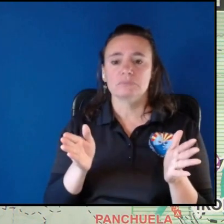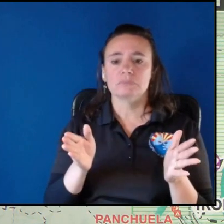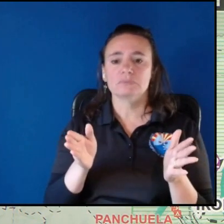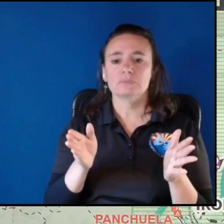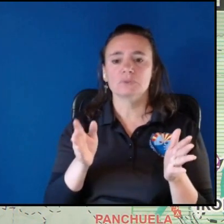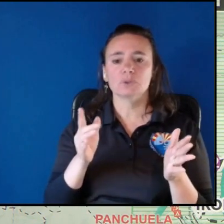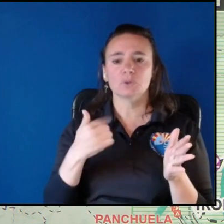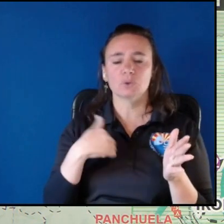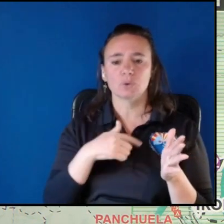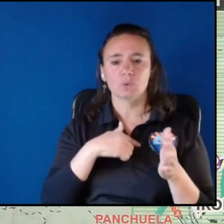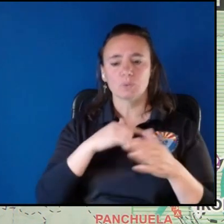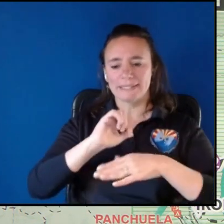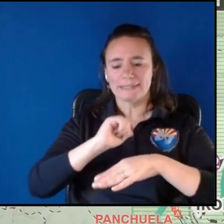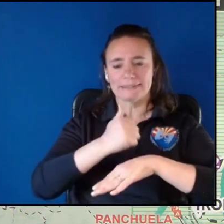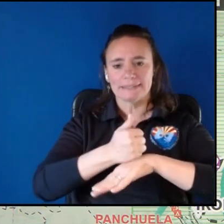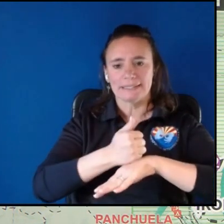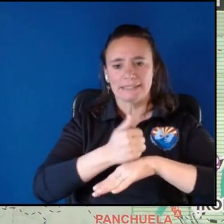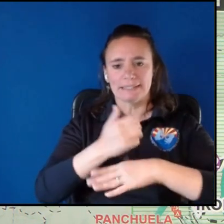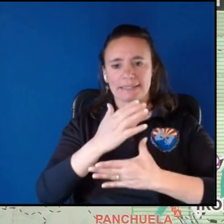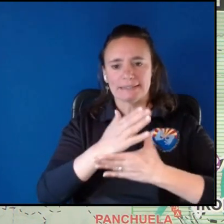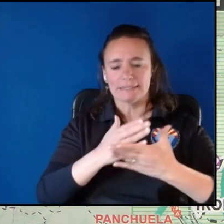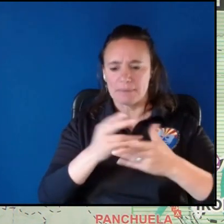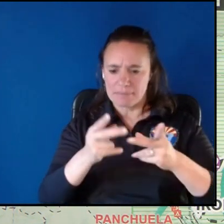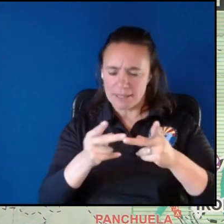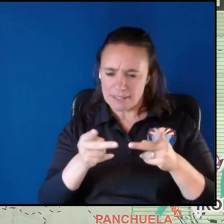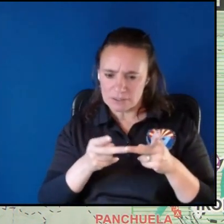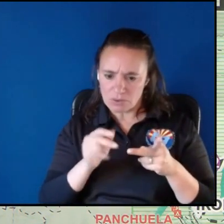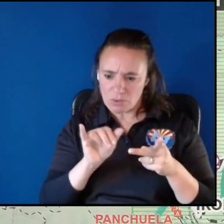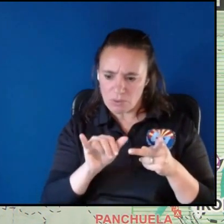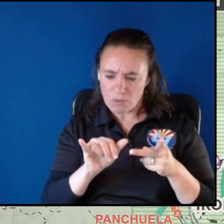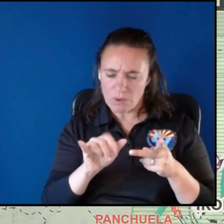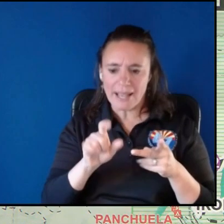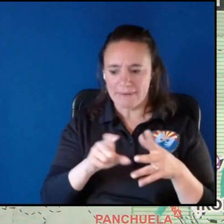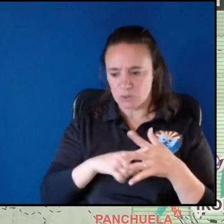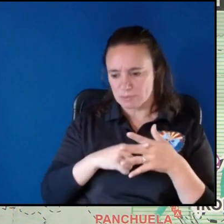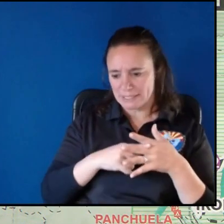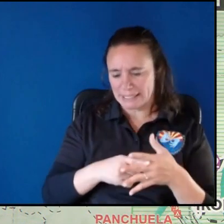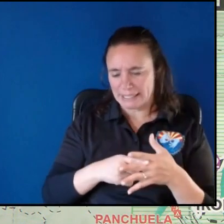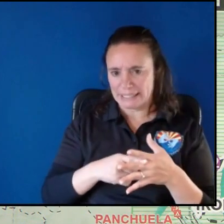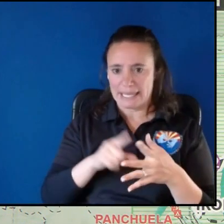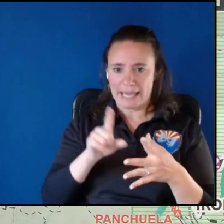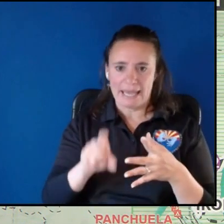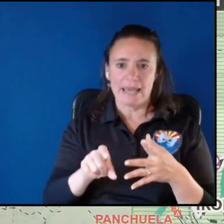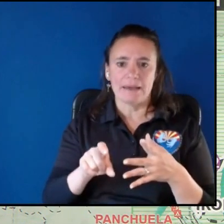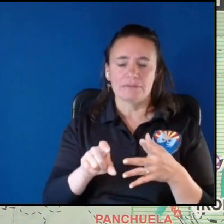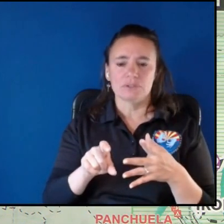places where, okay hey we gotta begin or we gotta do it because we want to do this and so the main focus of that